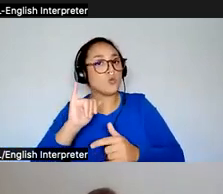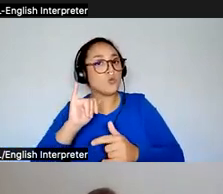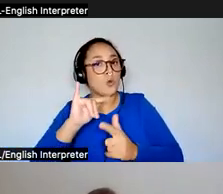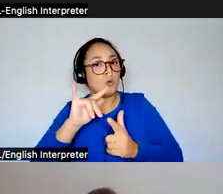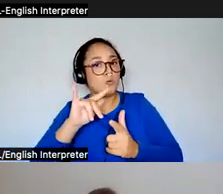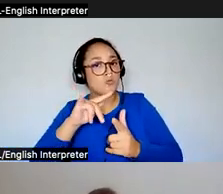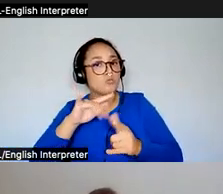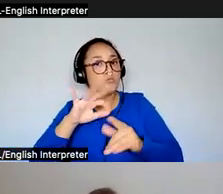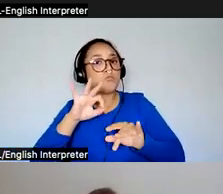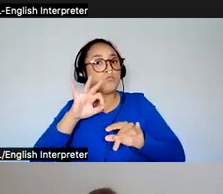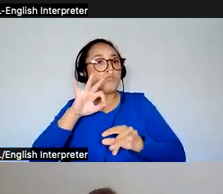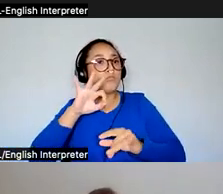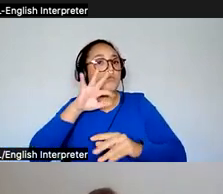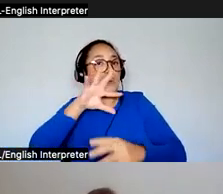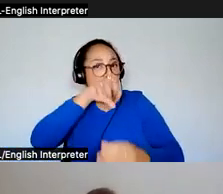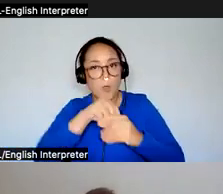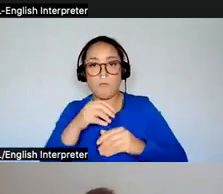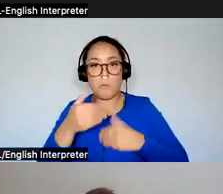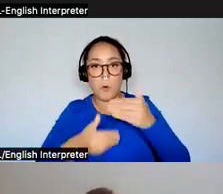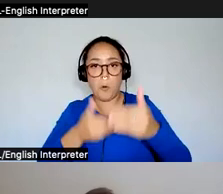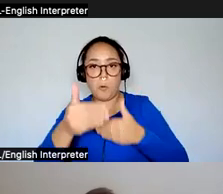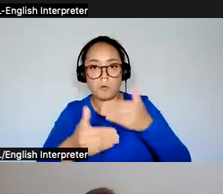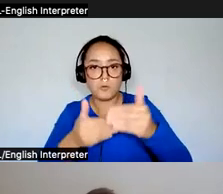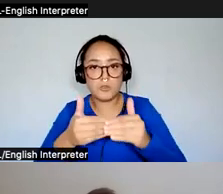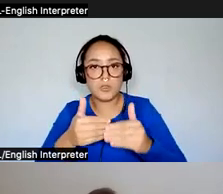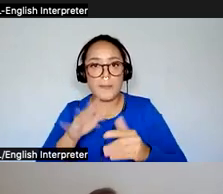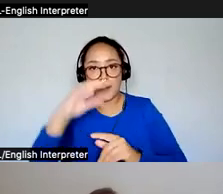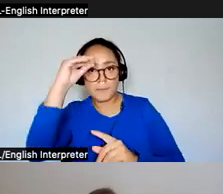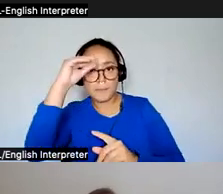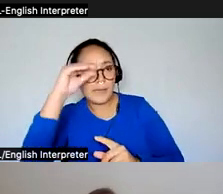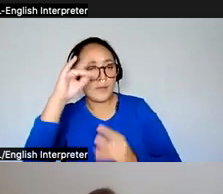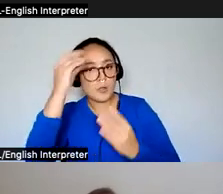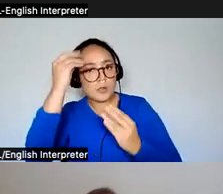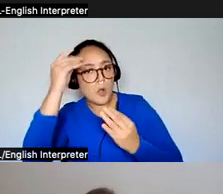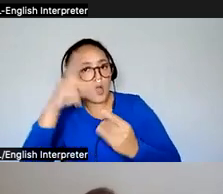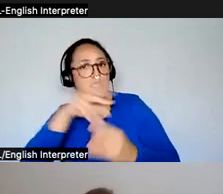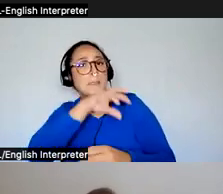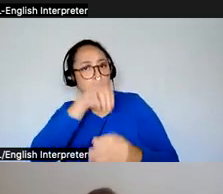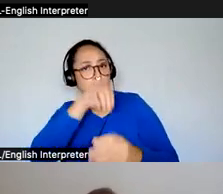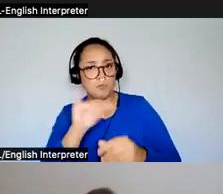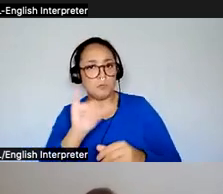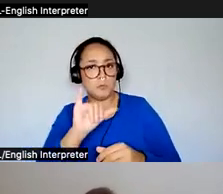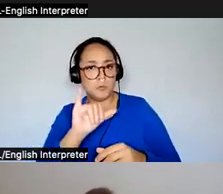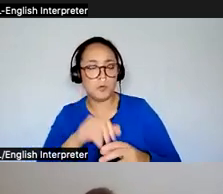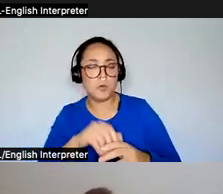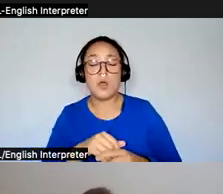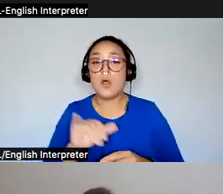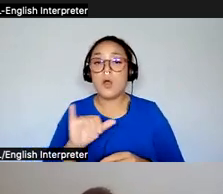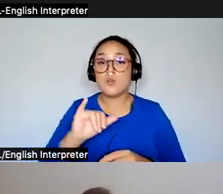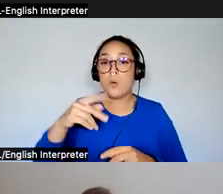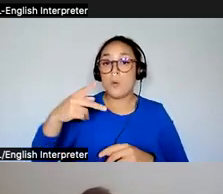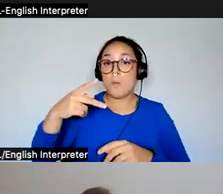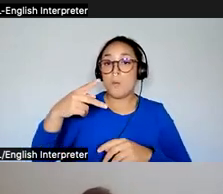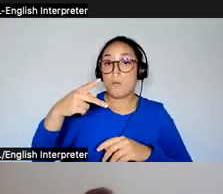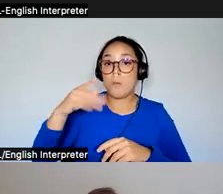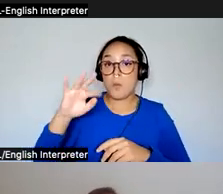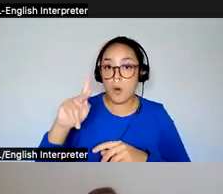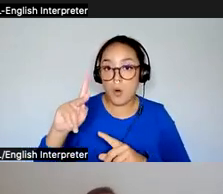As well as to parks allocation, when you apply, you're asked to make your parks choice.